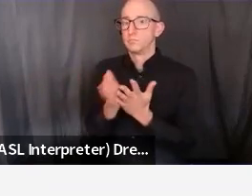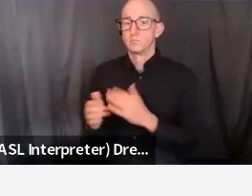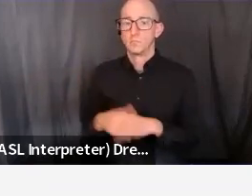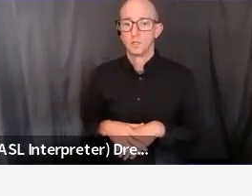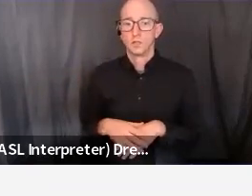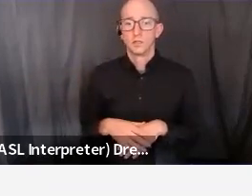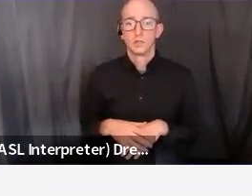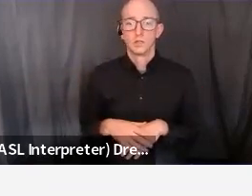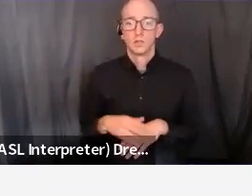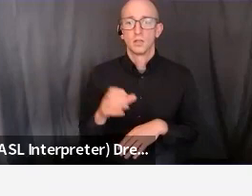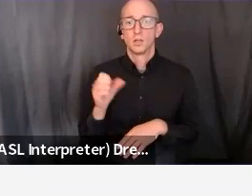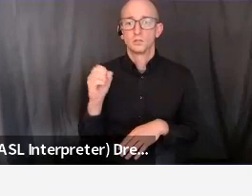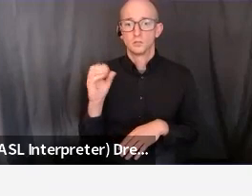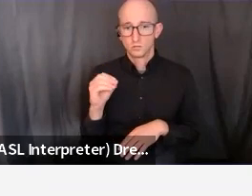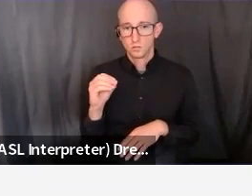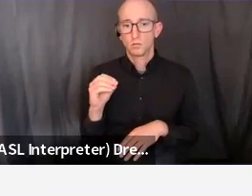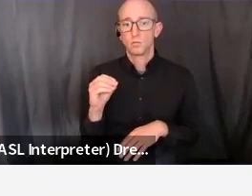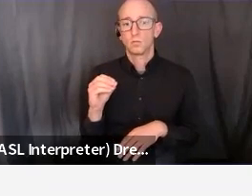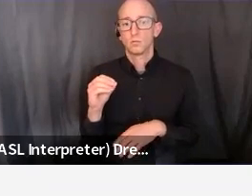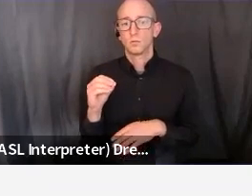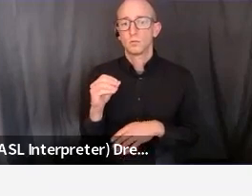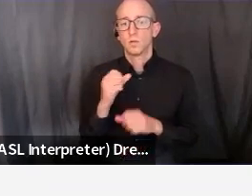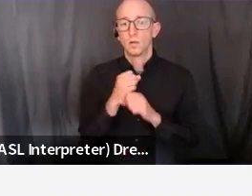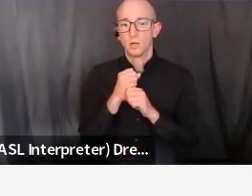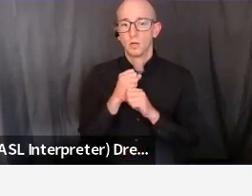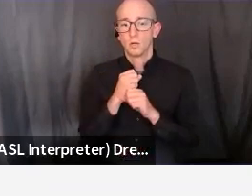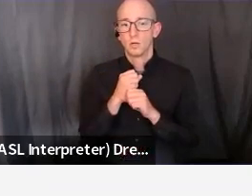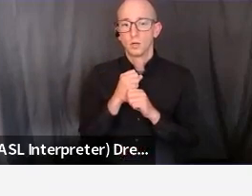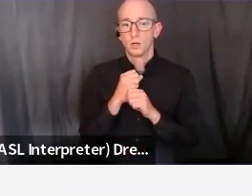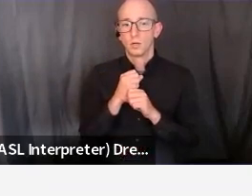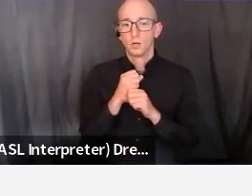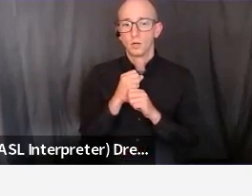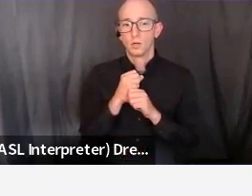I'm really pleased to introduce Jasmine Davenport, who's our senior advisor for climate justice in